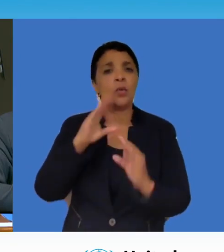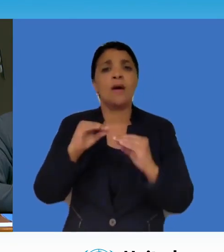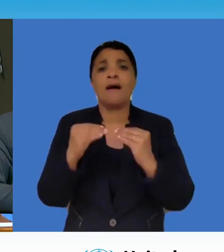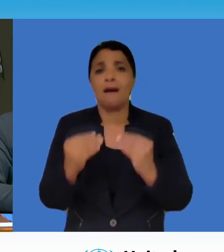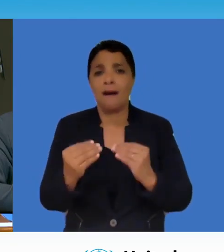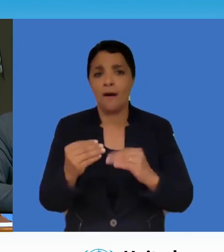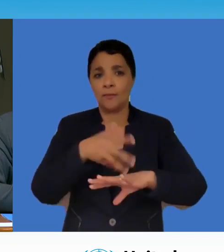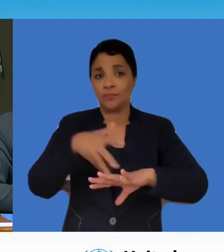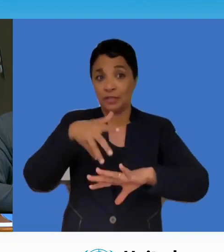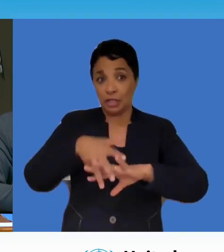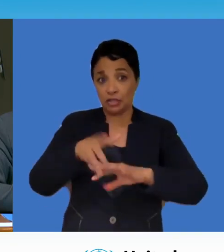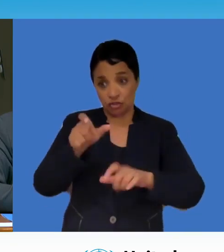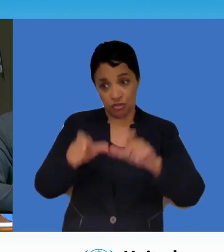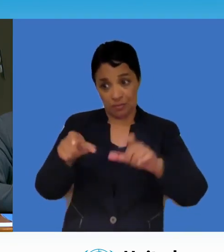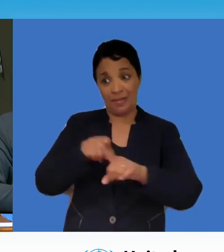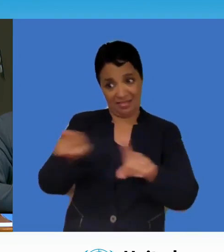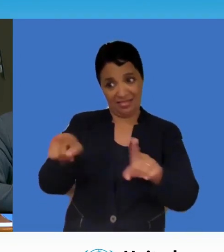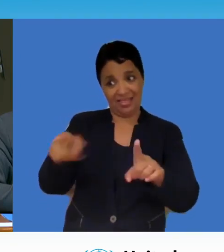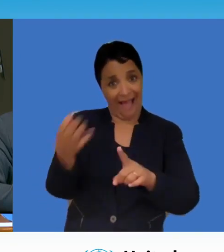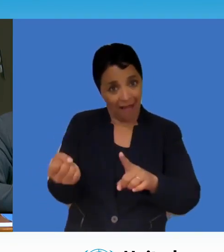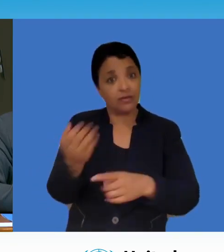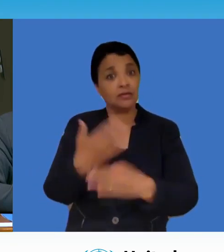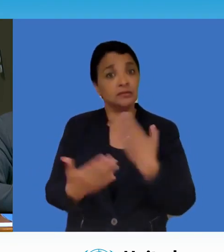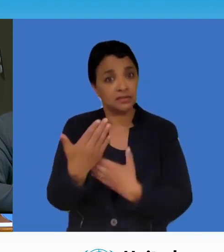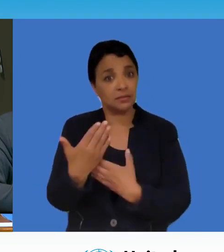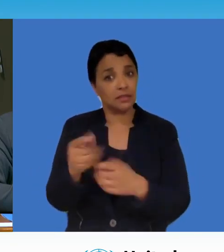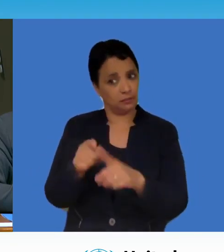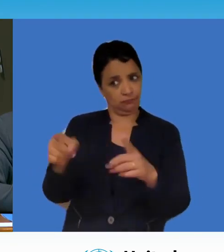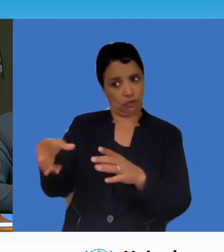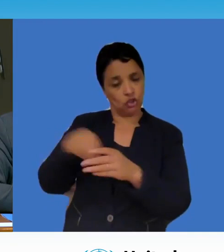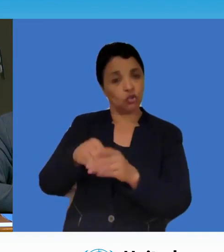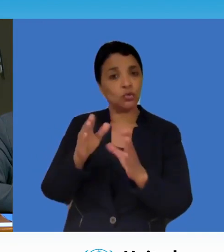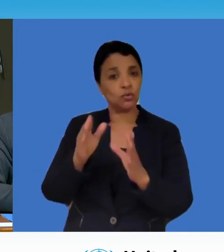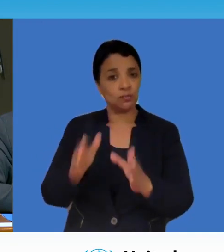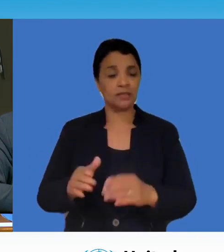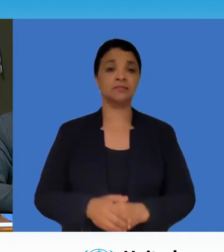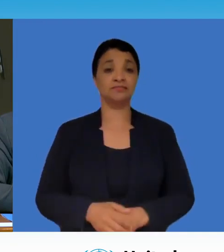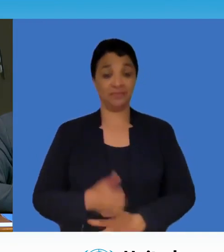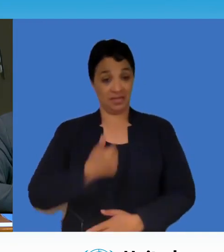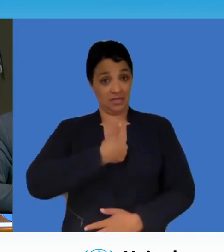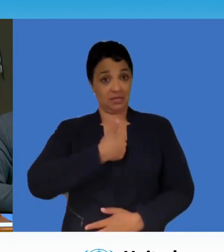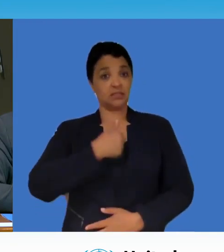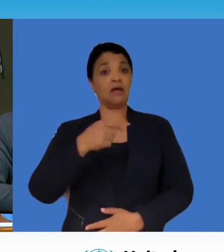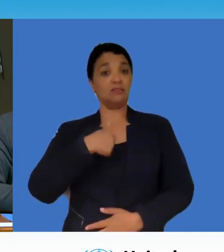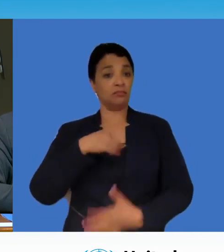that we're thinking about indigenous people with with with disabilities similarly we I work very